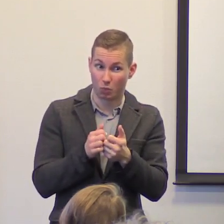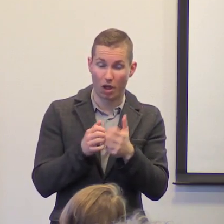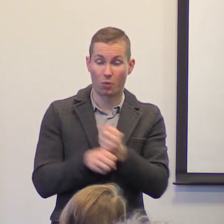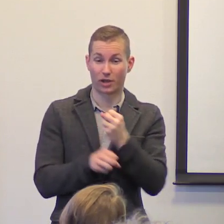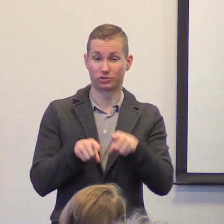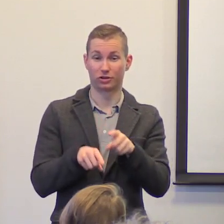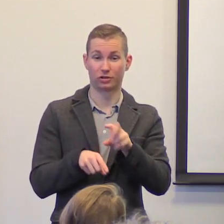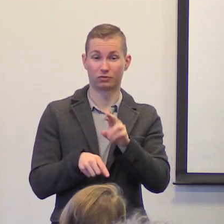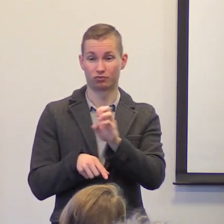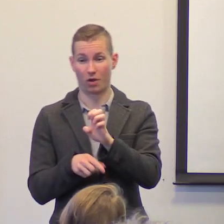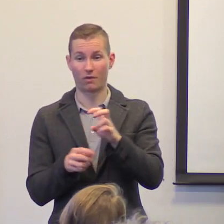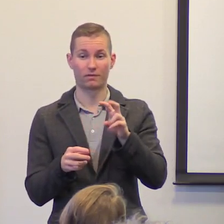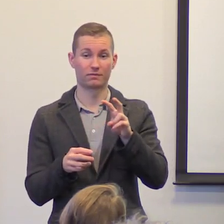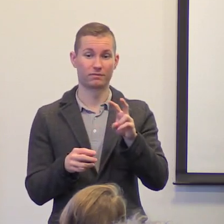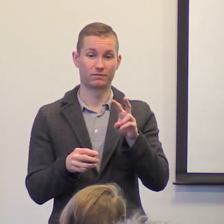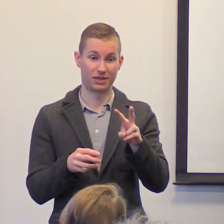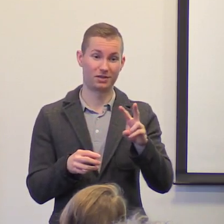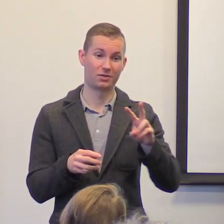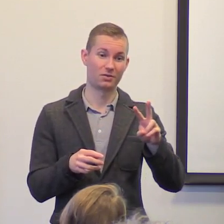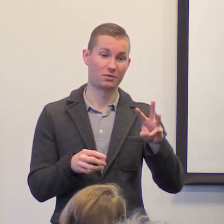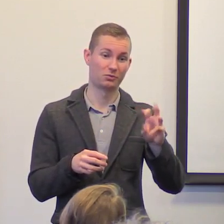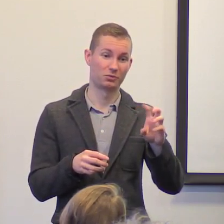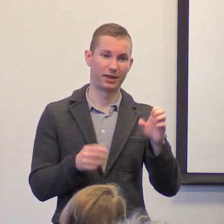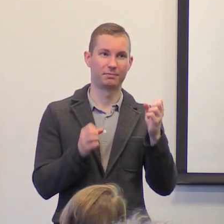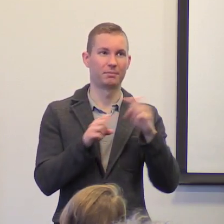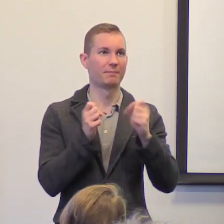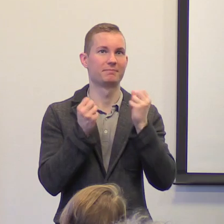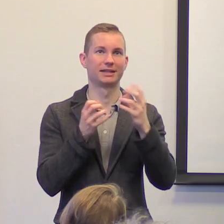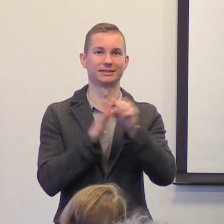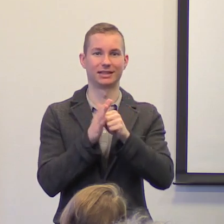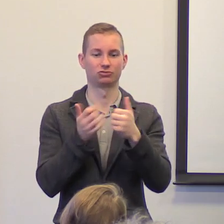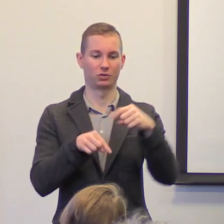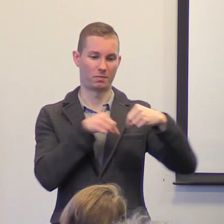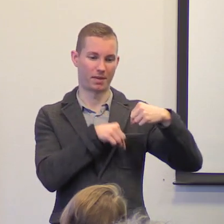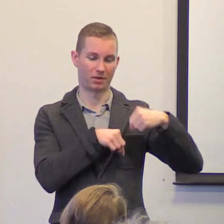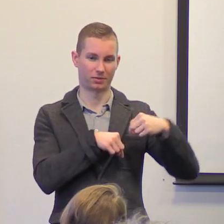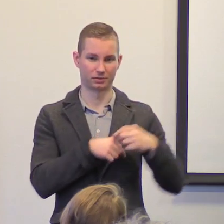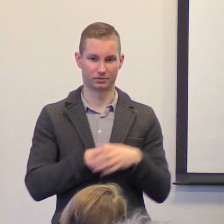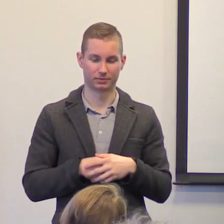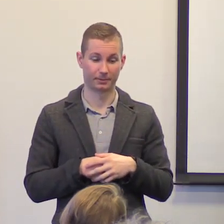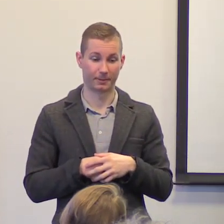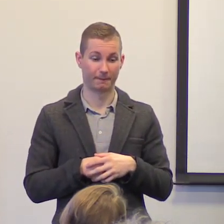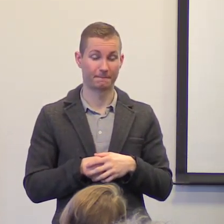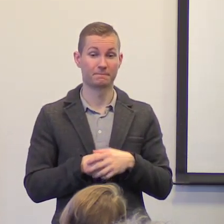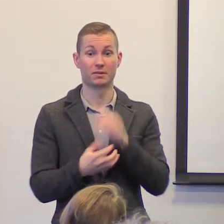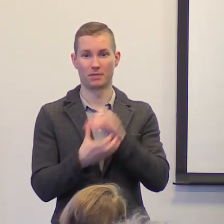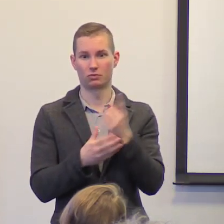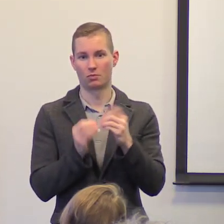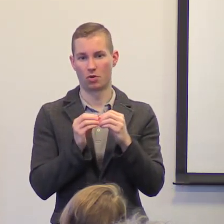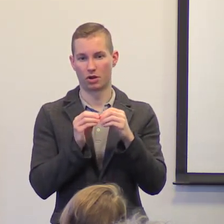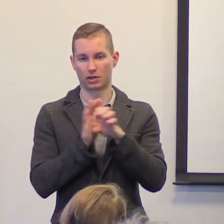Not the case. There are all these states that are shifting away and are trying to move backwards. Marriage. Another example of connect the dots.